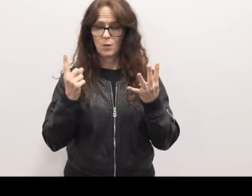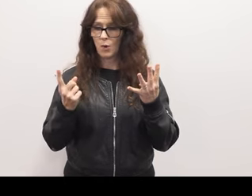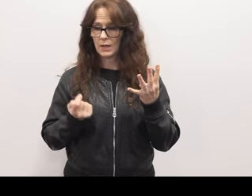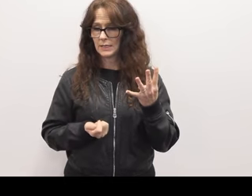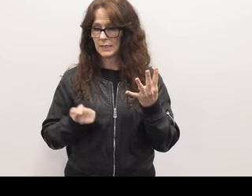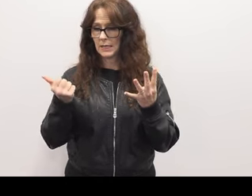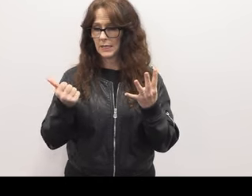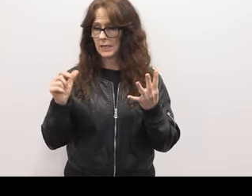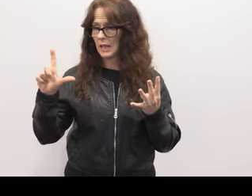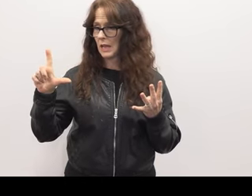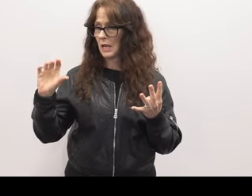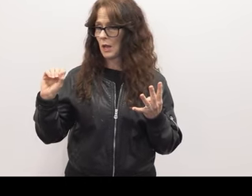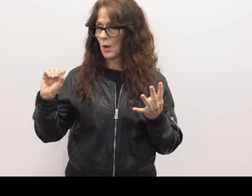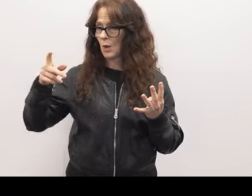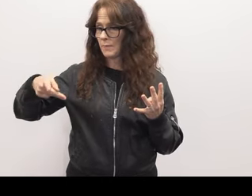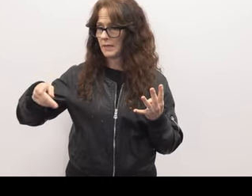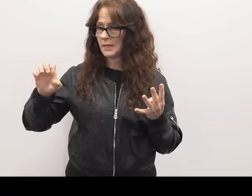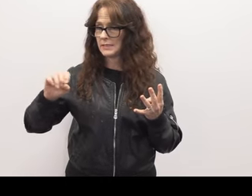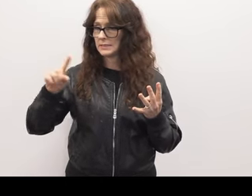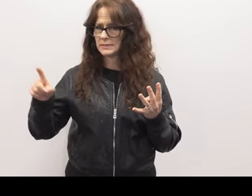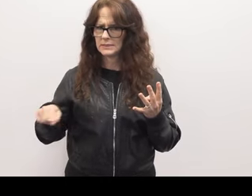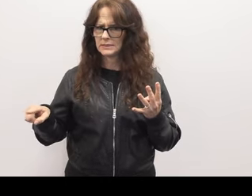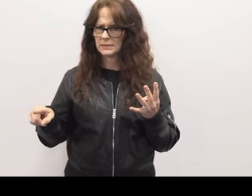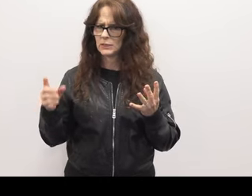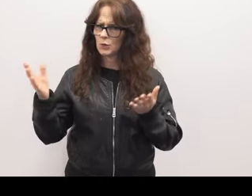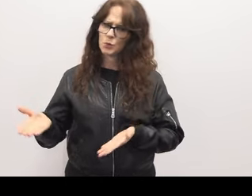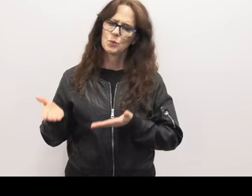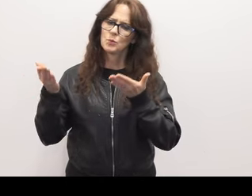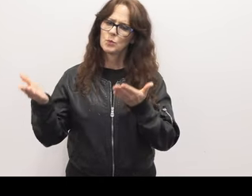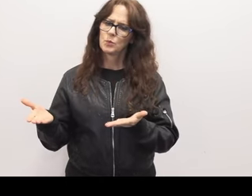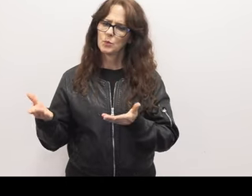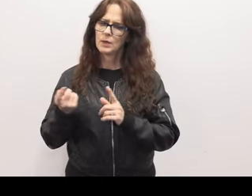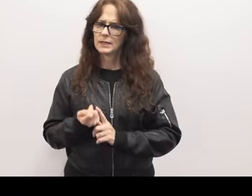Ms. Lopez, I think you suggested delete.